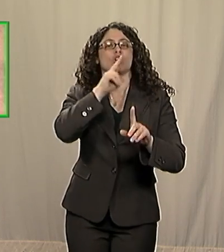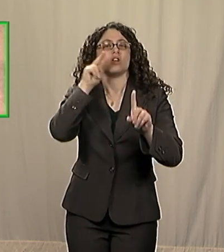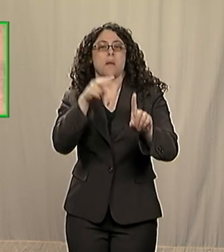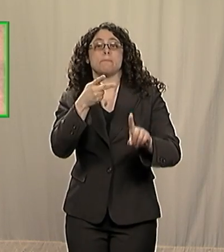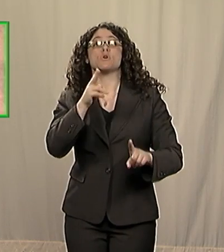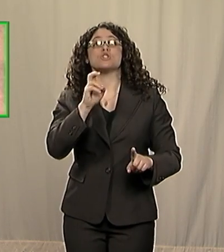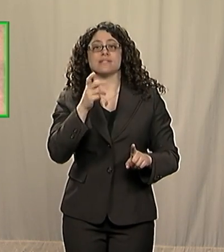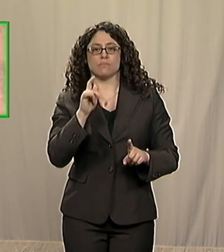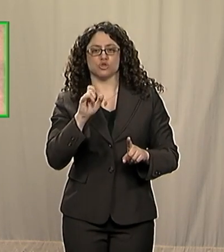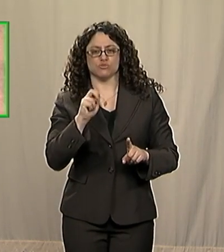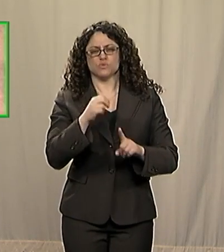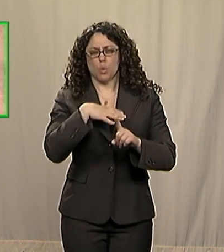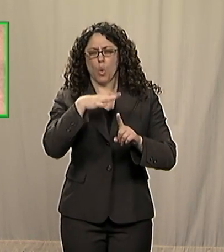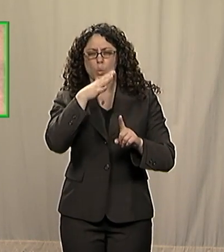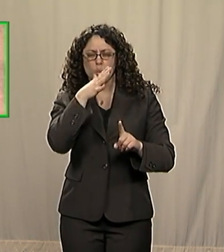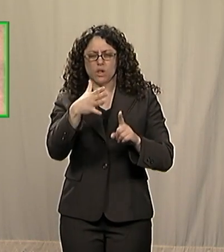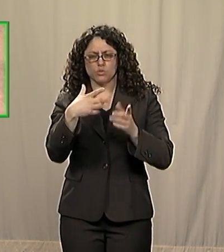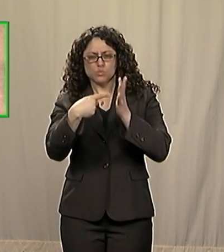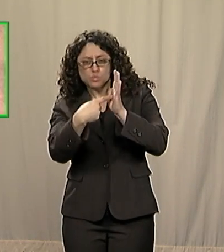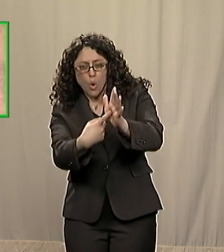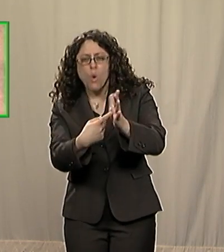and I'll talk a little bit about her work.